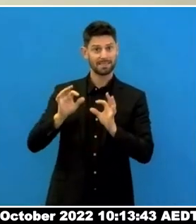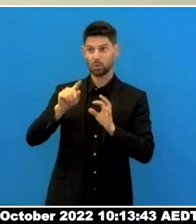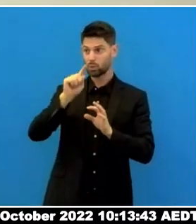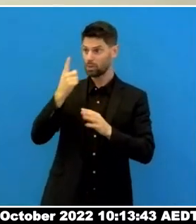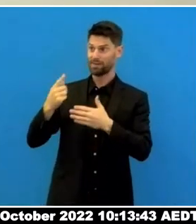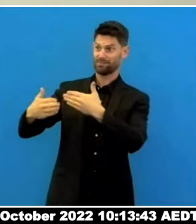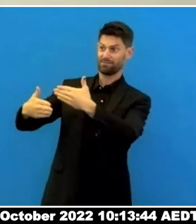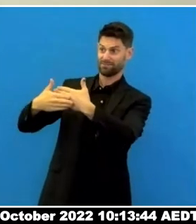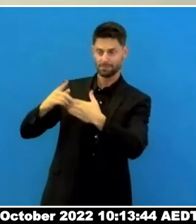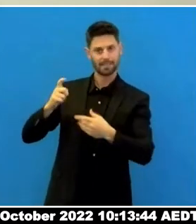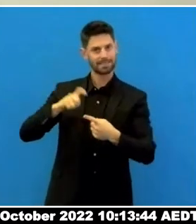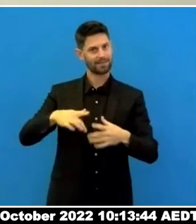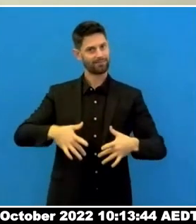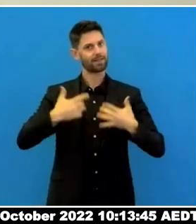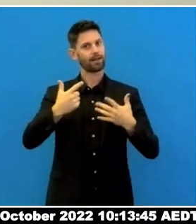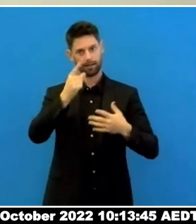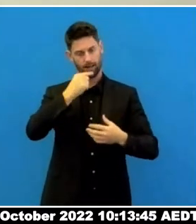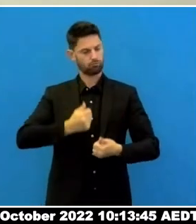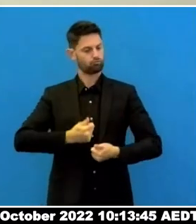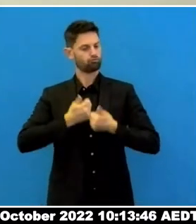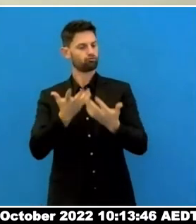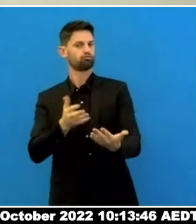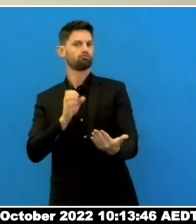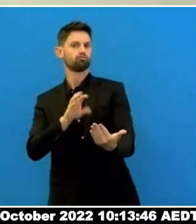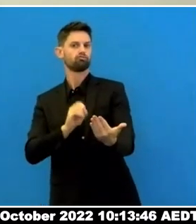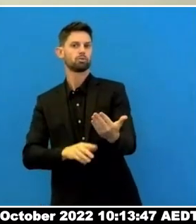Participants emphasised a need for any reporting mechanisms